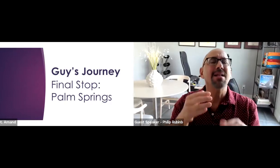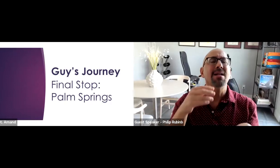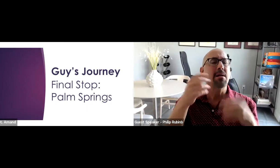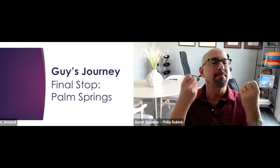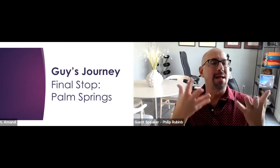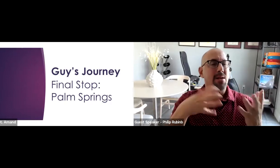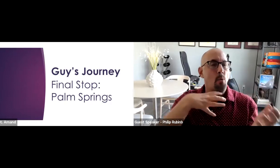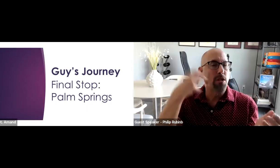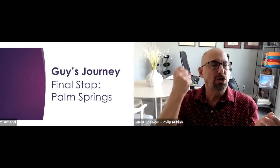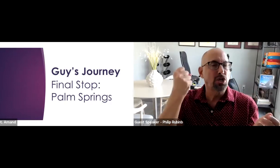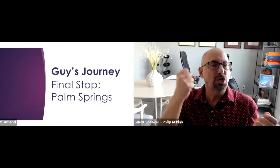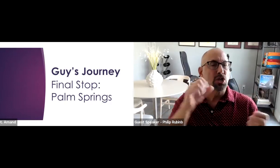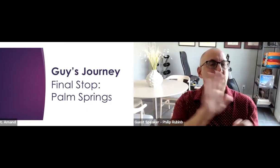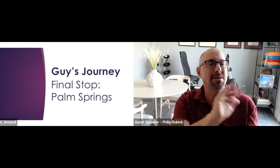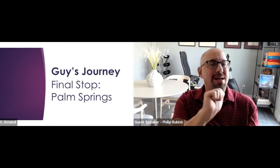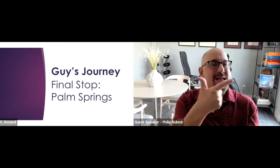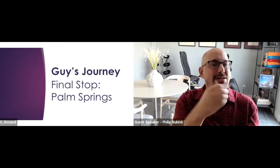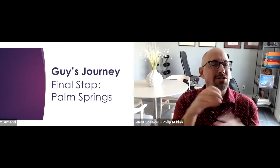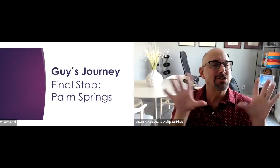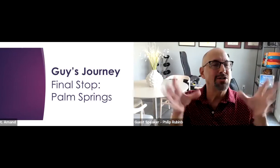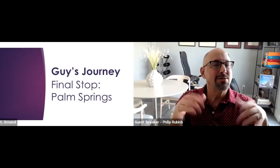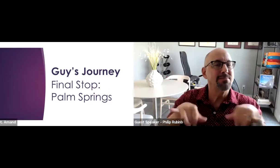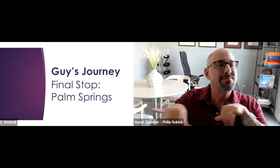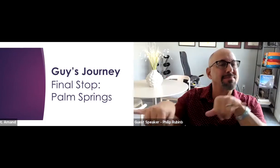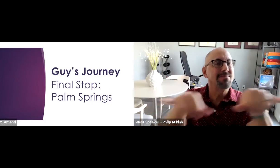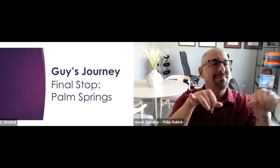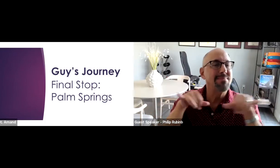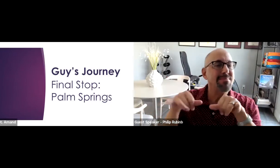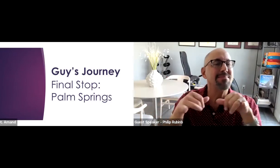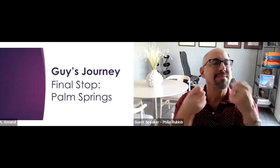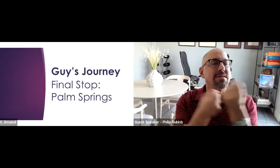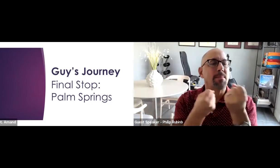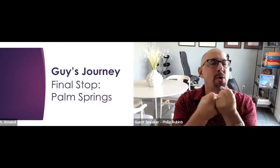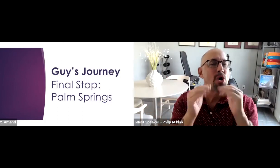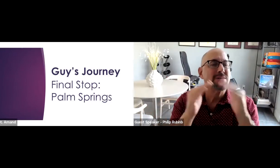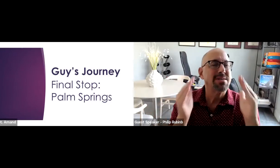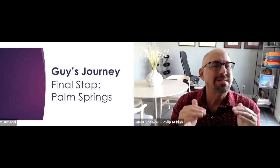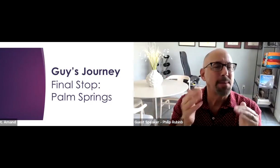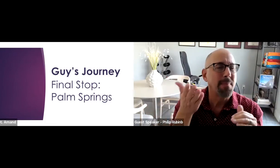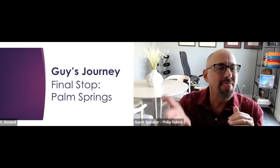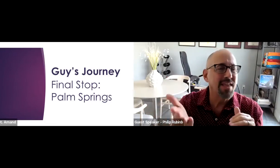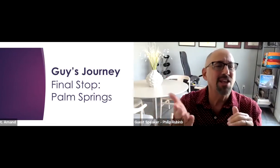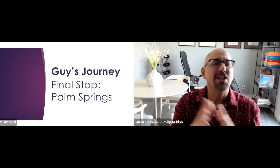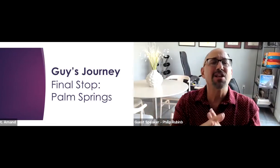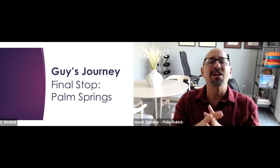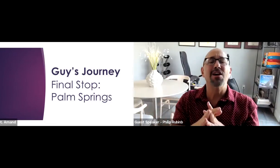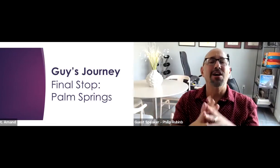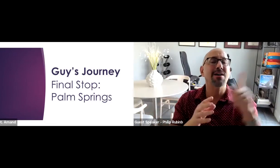and good gay community as well. Also, many of the folks that were there are older,